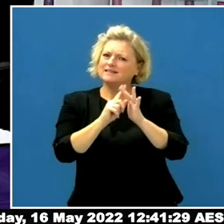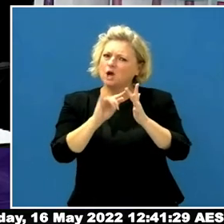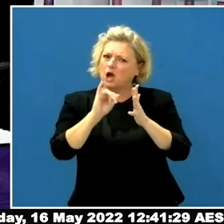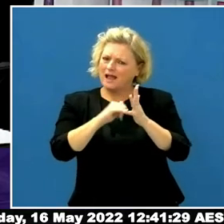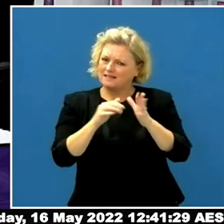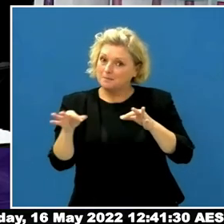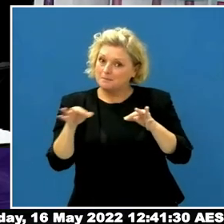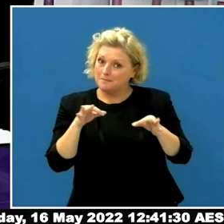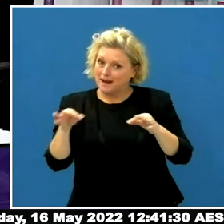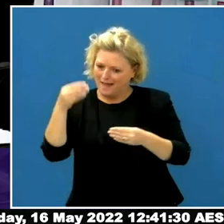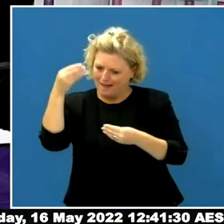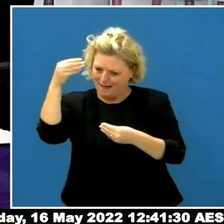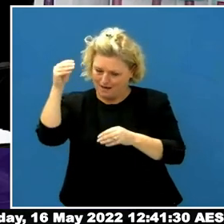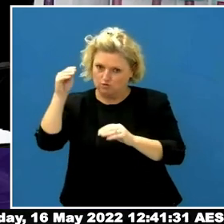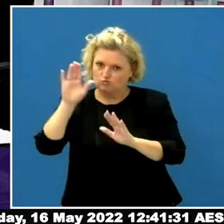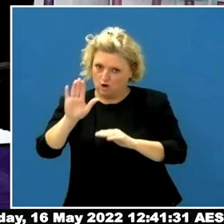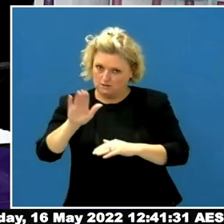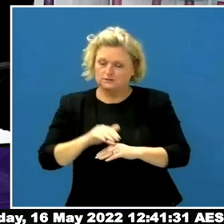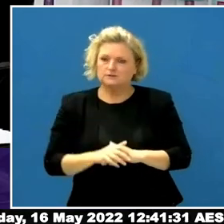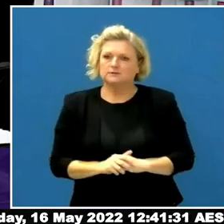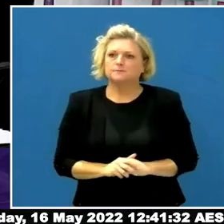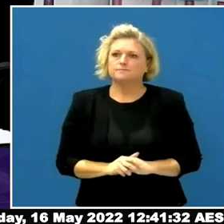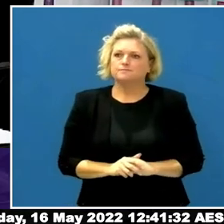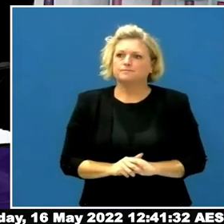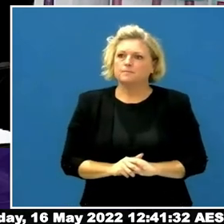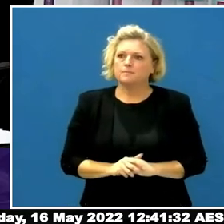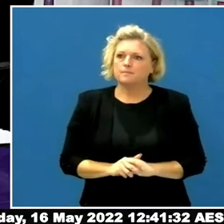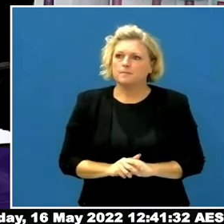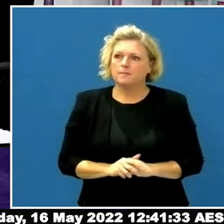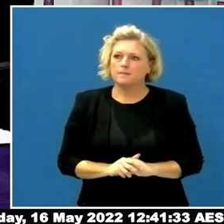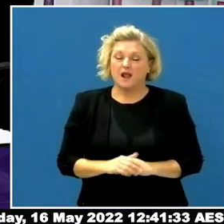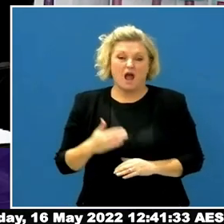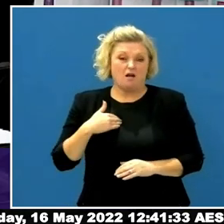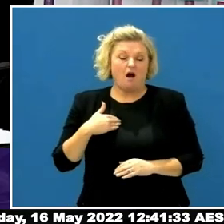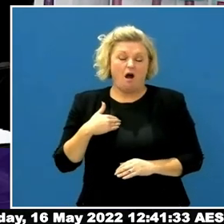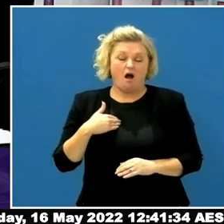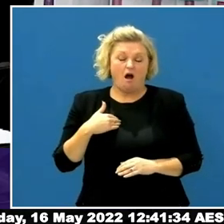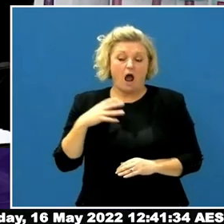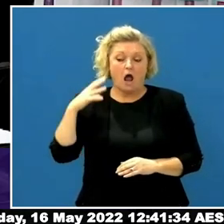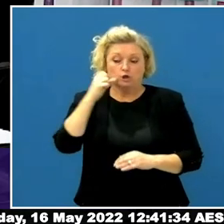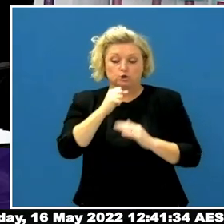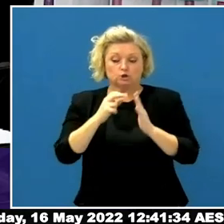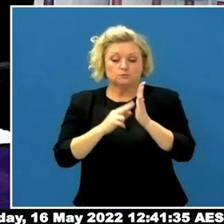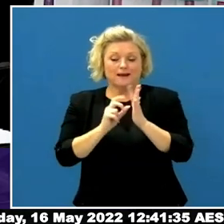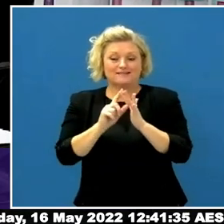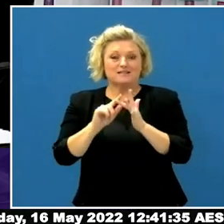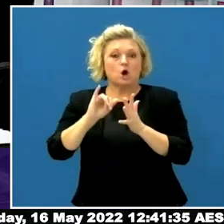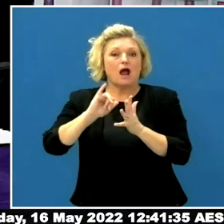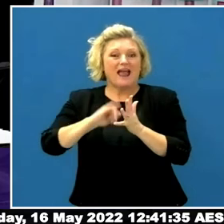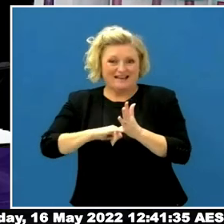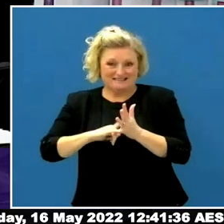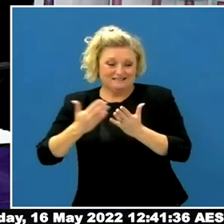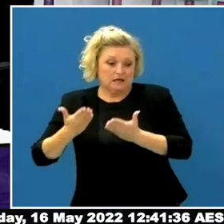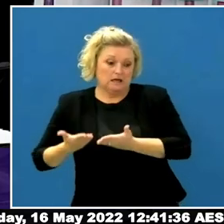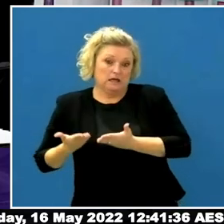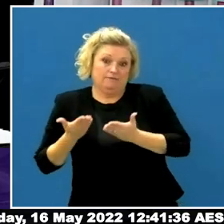was communicated to Jason and I assume Sally on or about 17 May 2019.